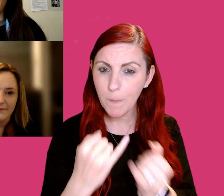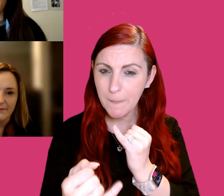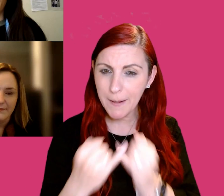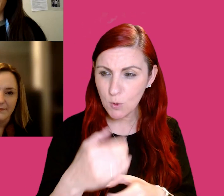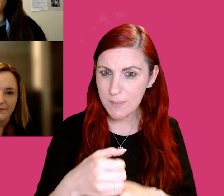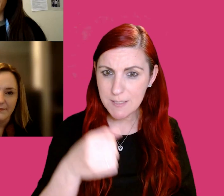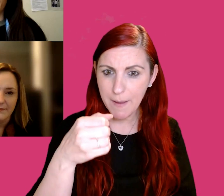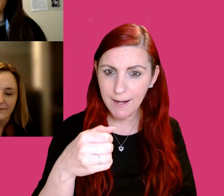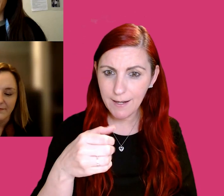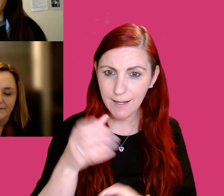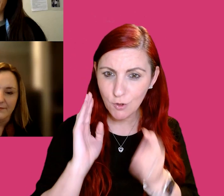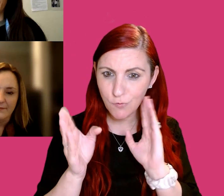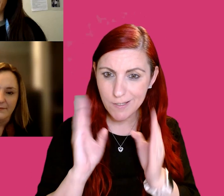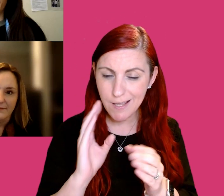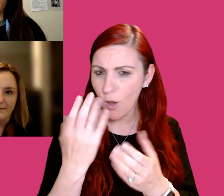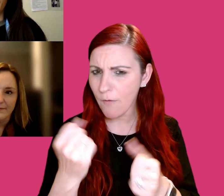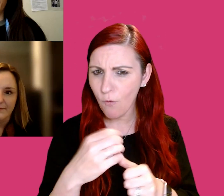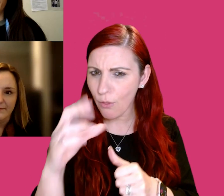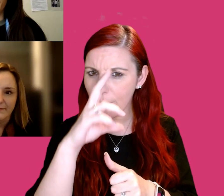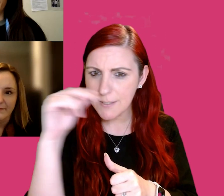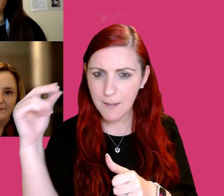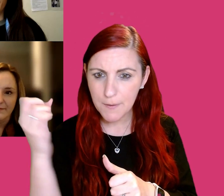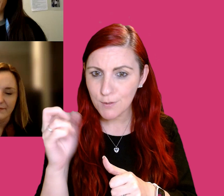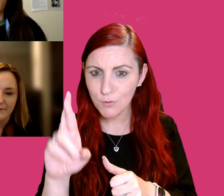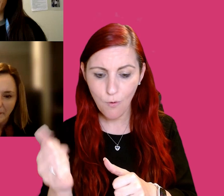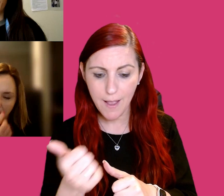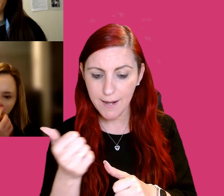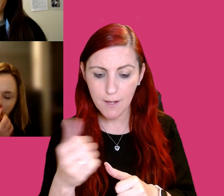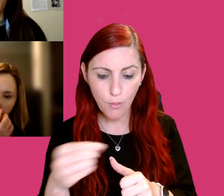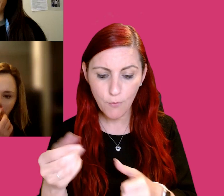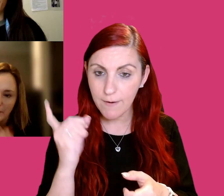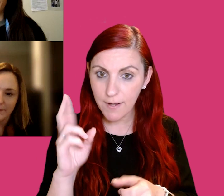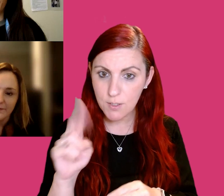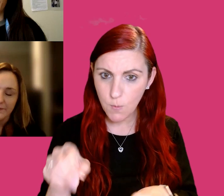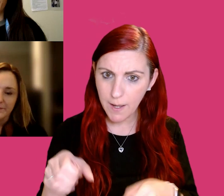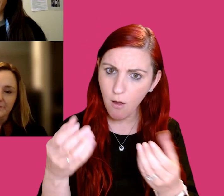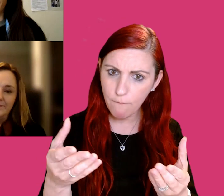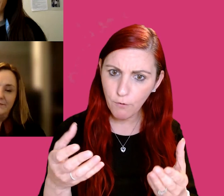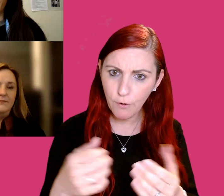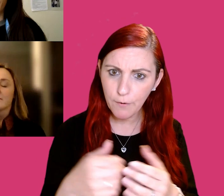there any other examples or or are there any bits of advice you can give people about finding out